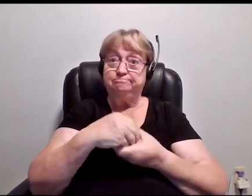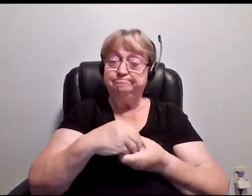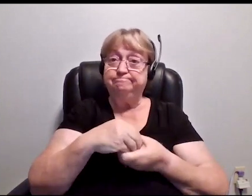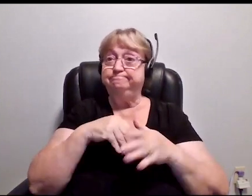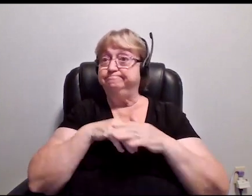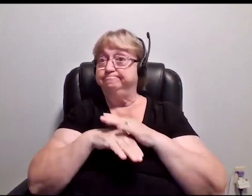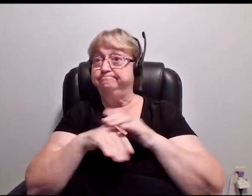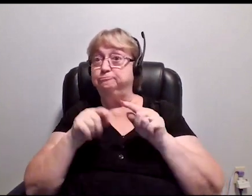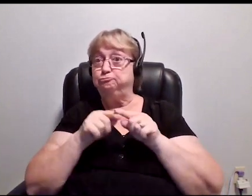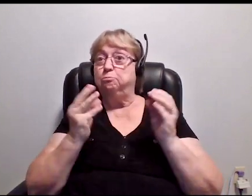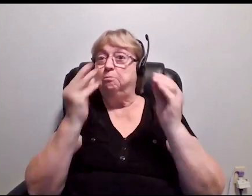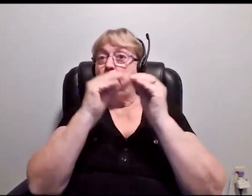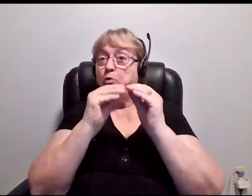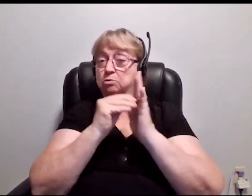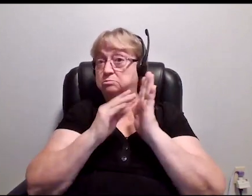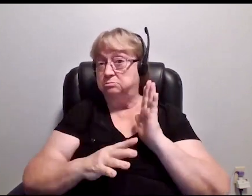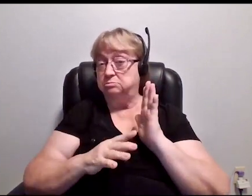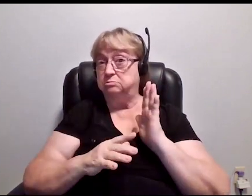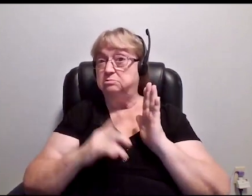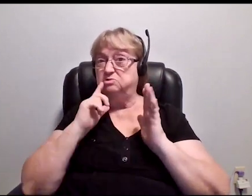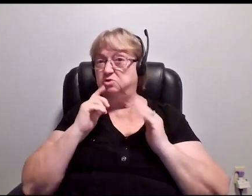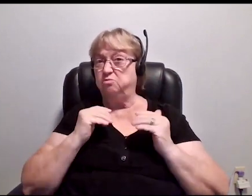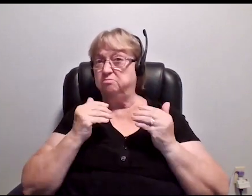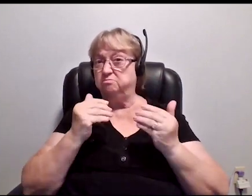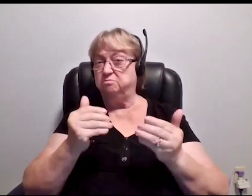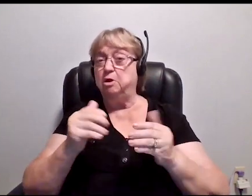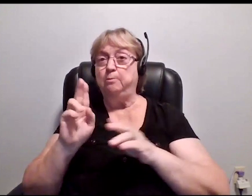of people possible. I'm going to move forward utilizing the social model